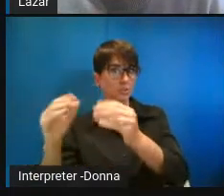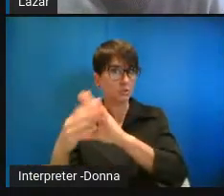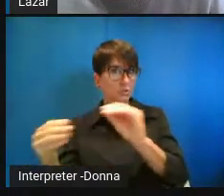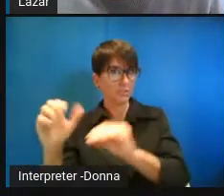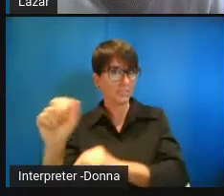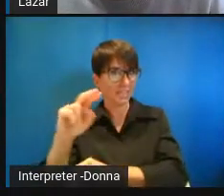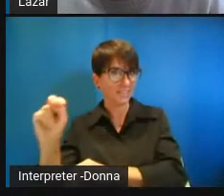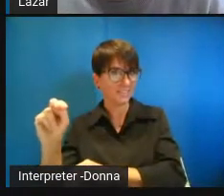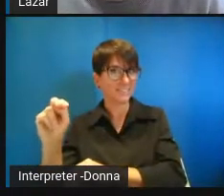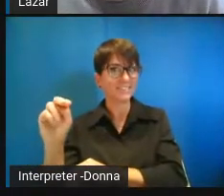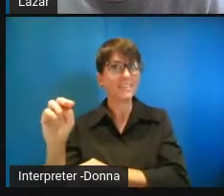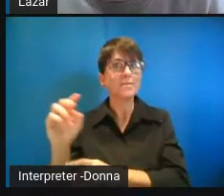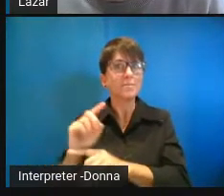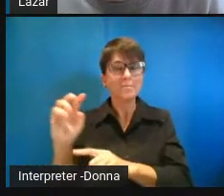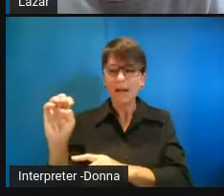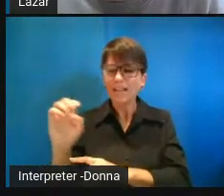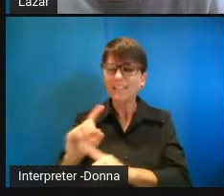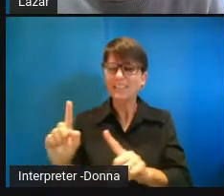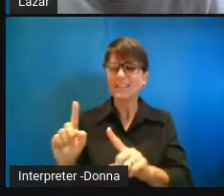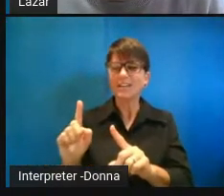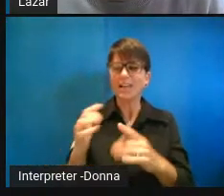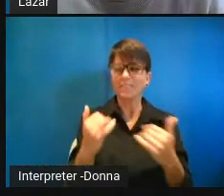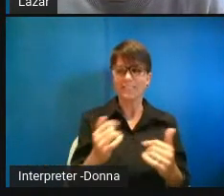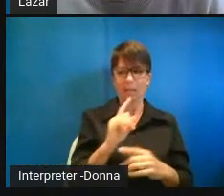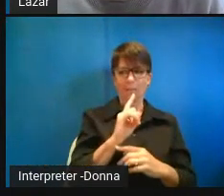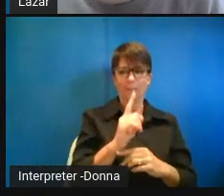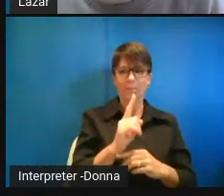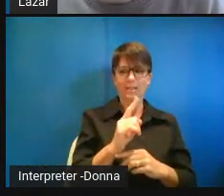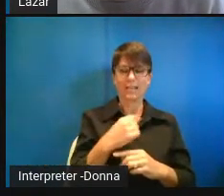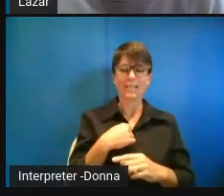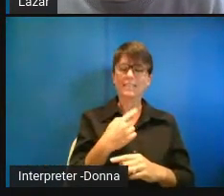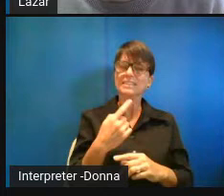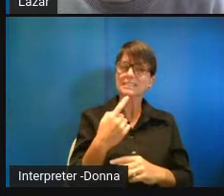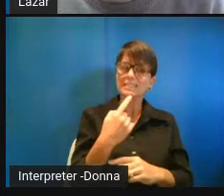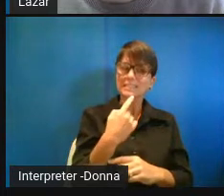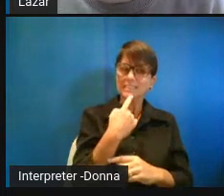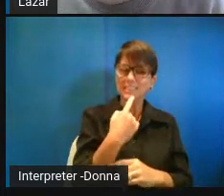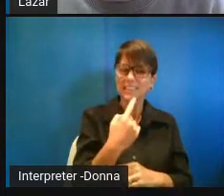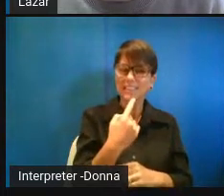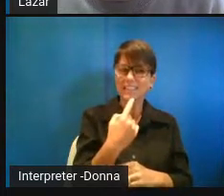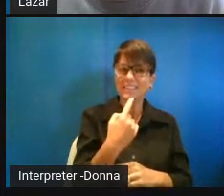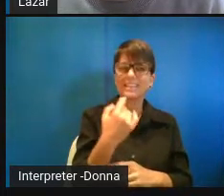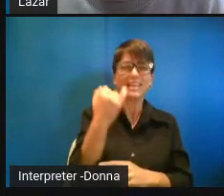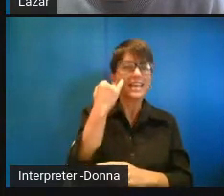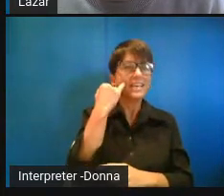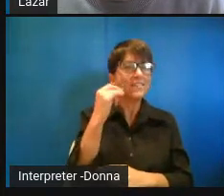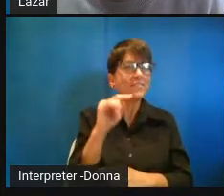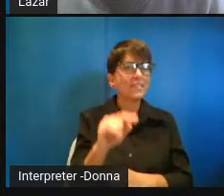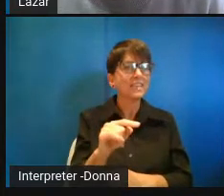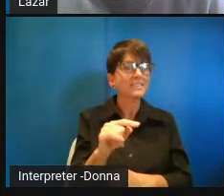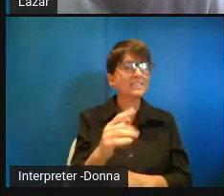I don't know what to think about this at the moment, but what I can say now if this works like this,